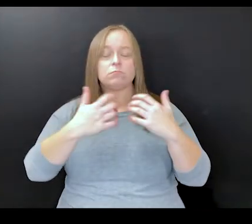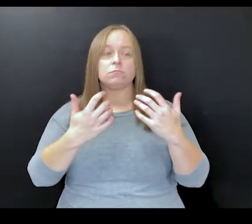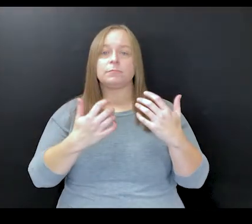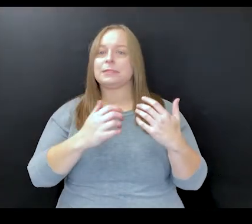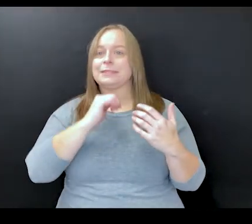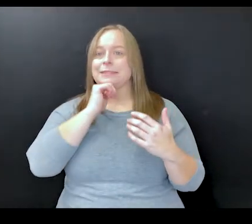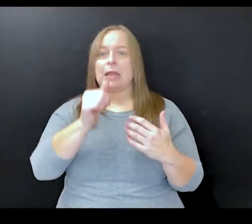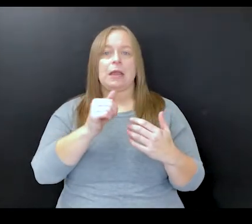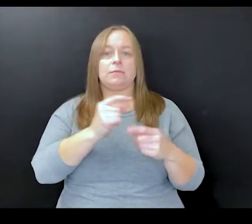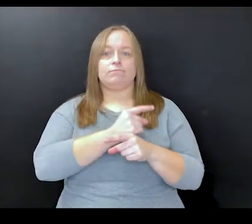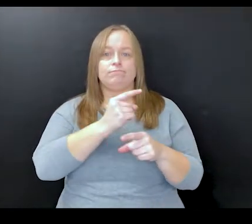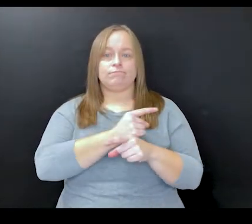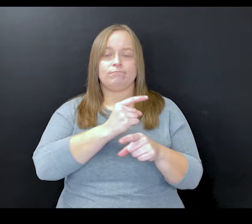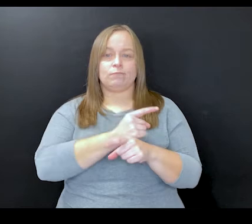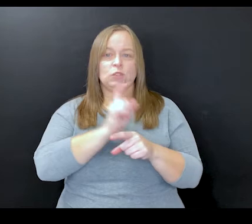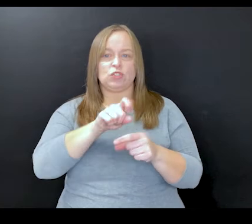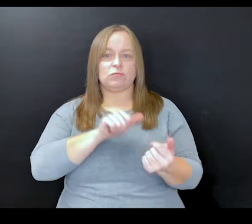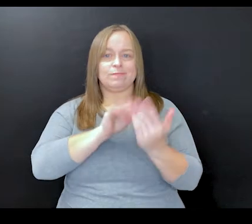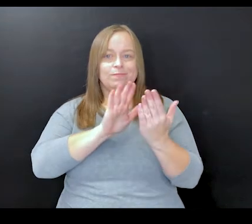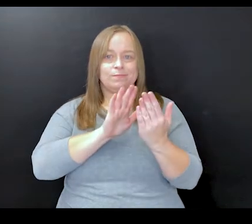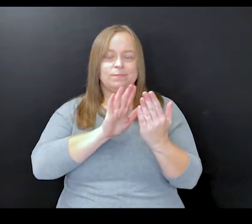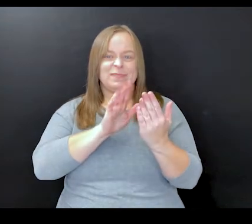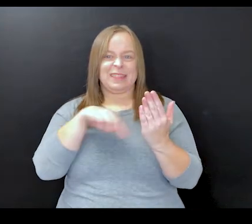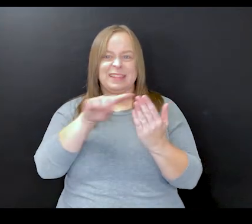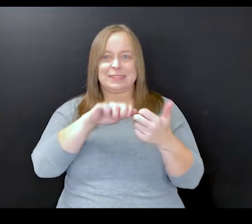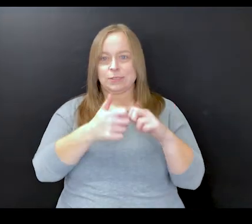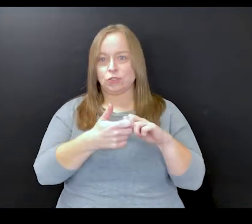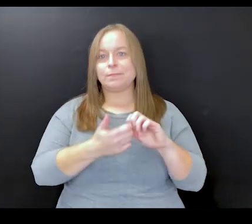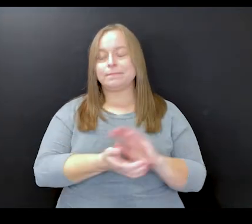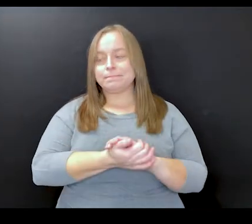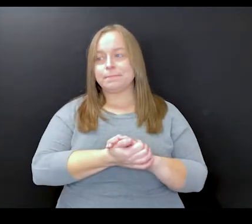is really not the way we should be addressing this issue.